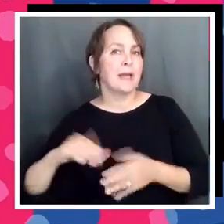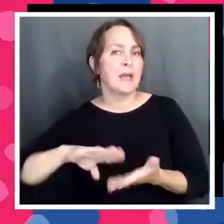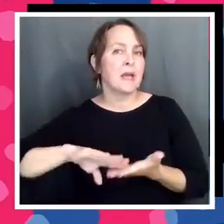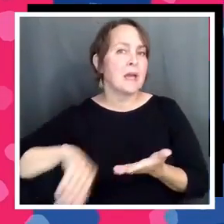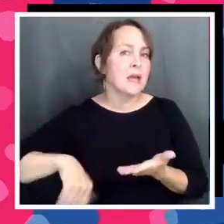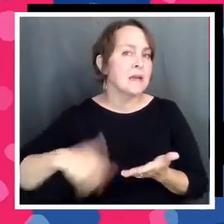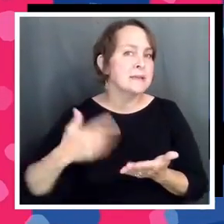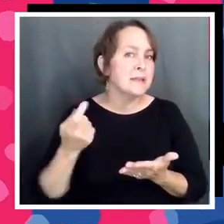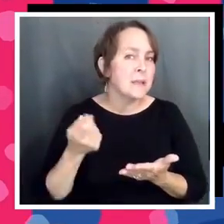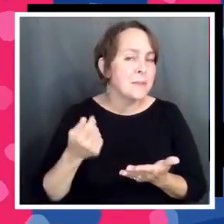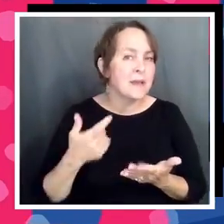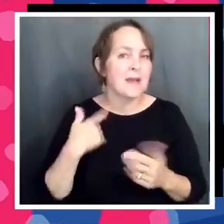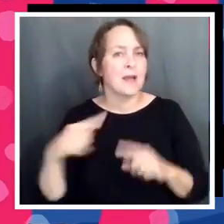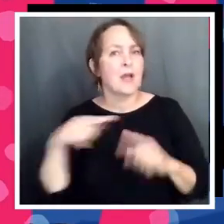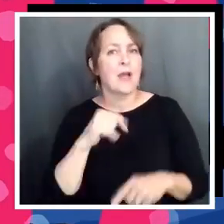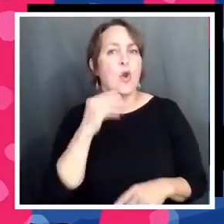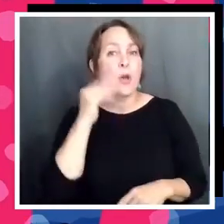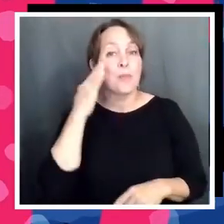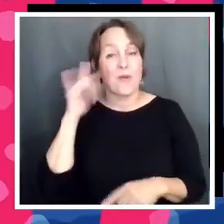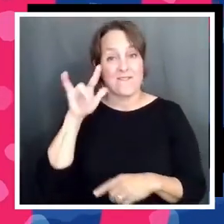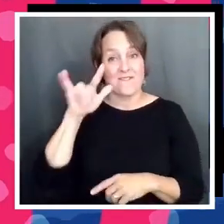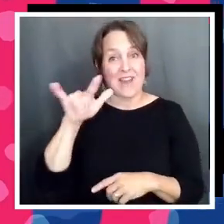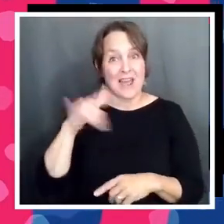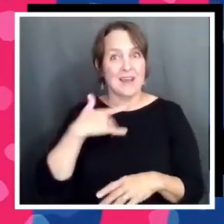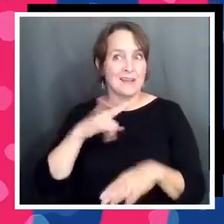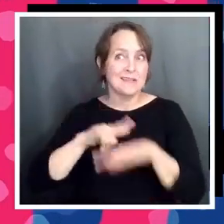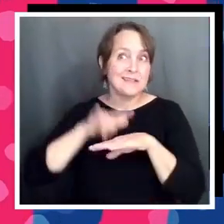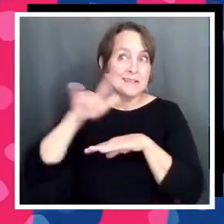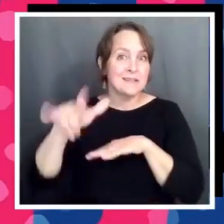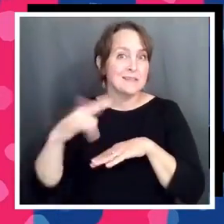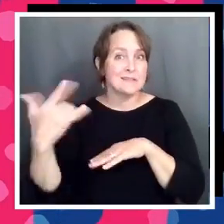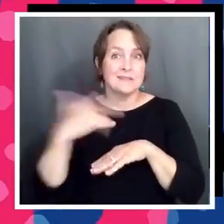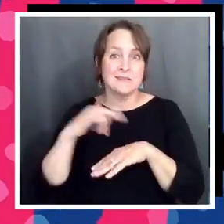MONTH? I HAVE NOT DONE THE MATH,